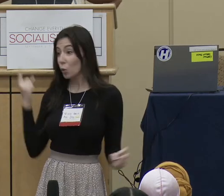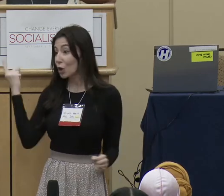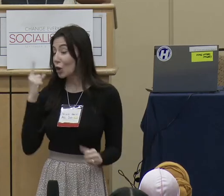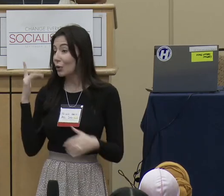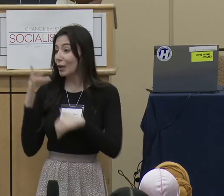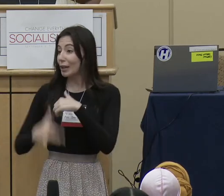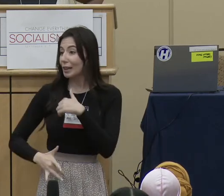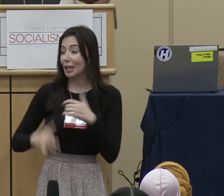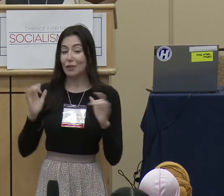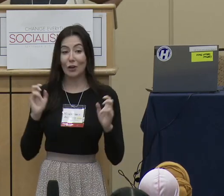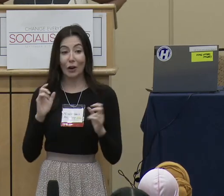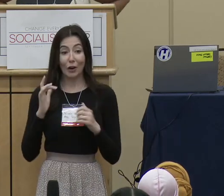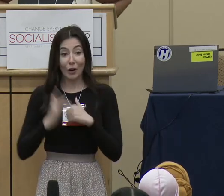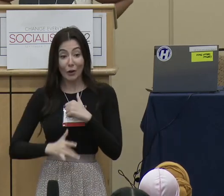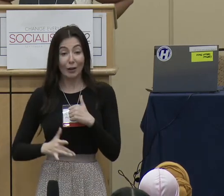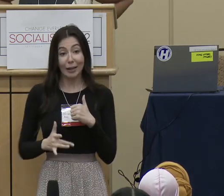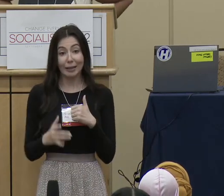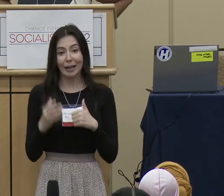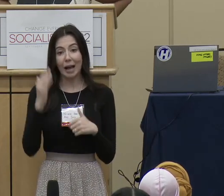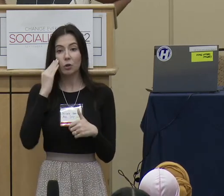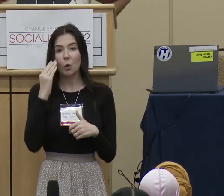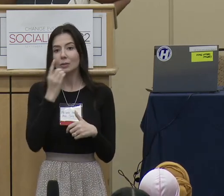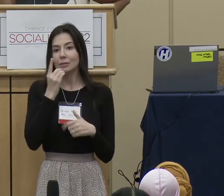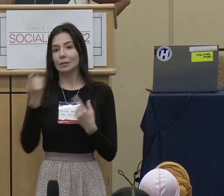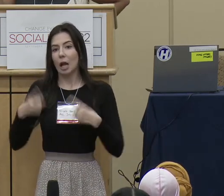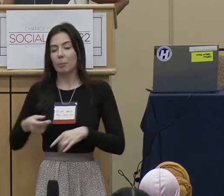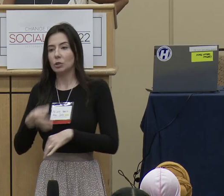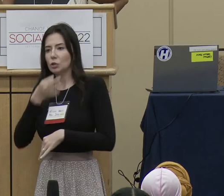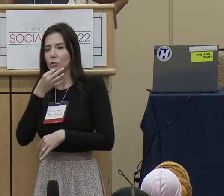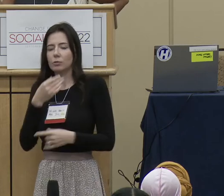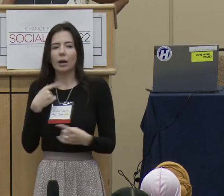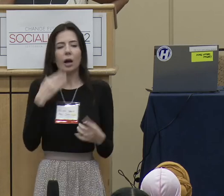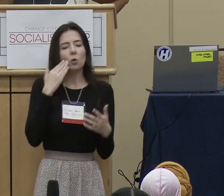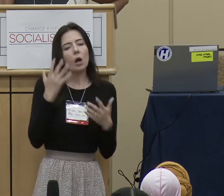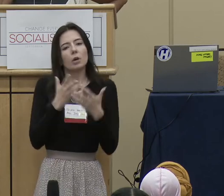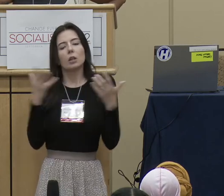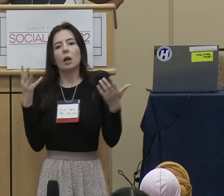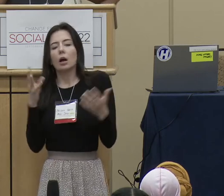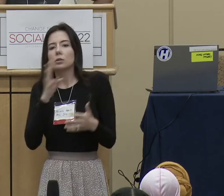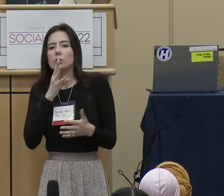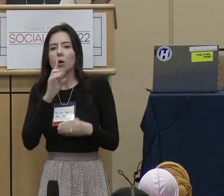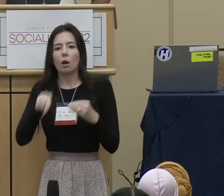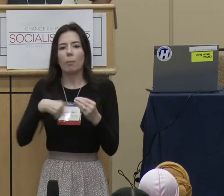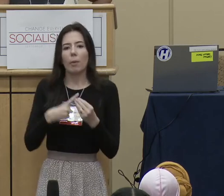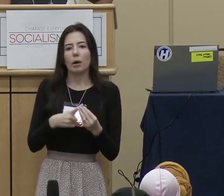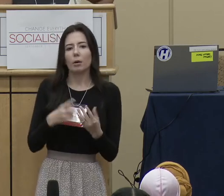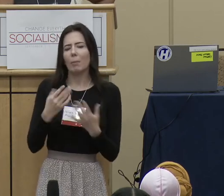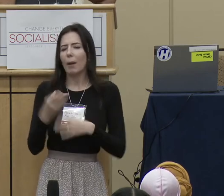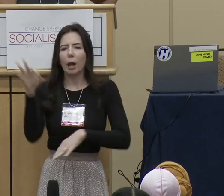get some other -- Haymarket or something? ≫ We can always leave early. ≫ BARBARA: I think we'll have a